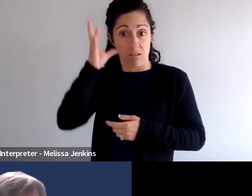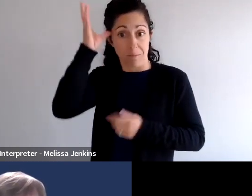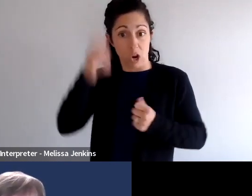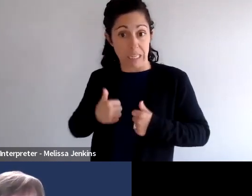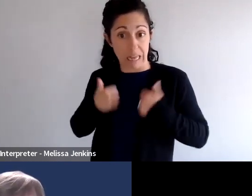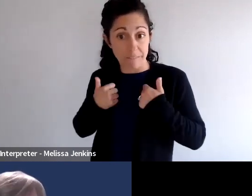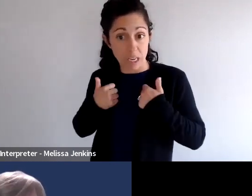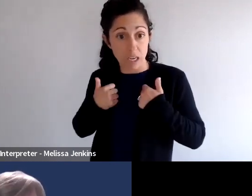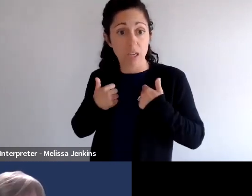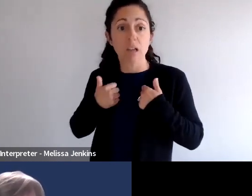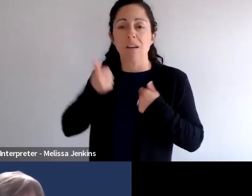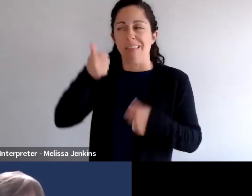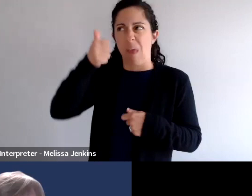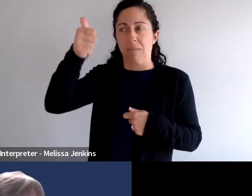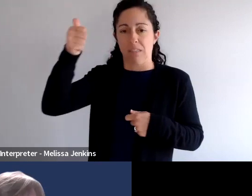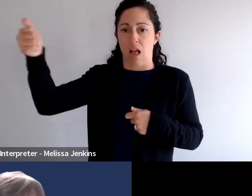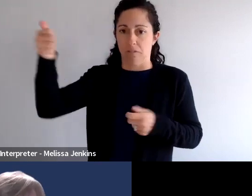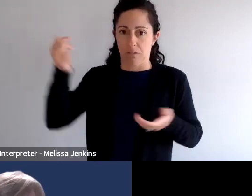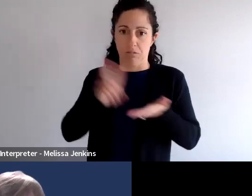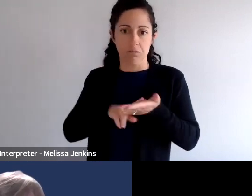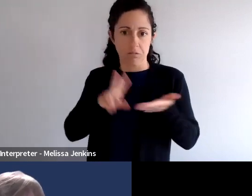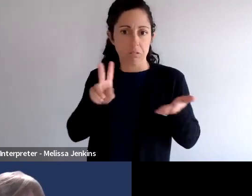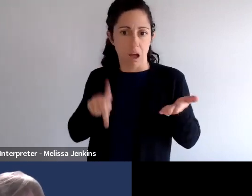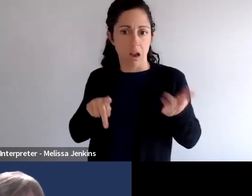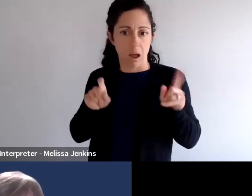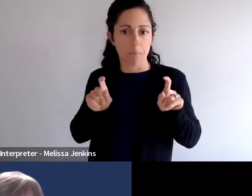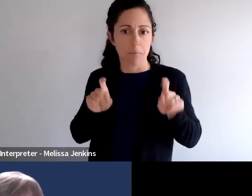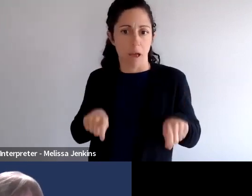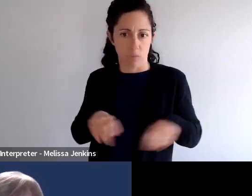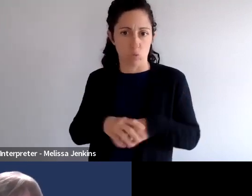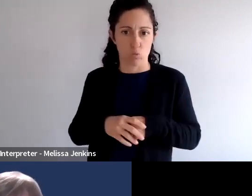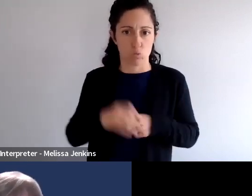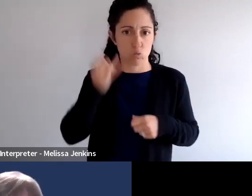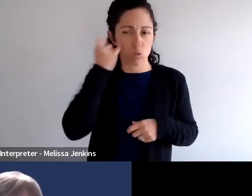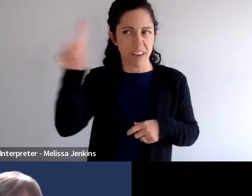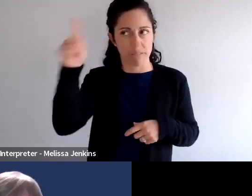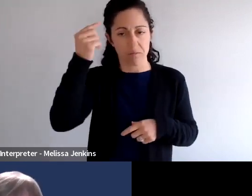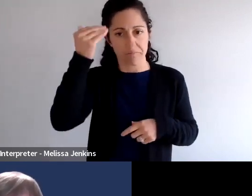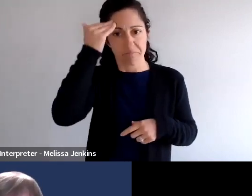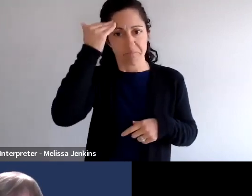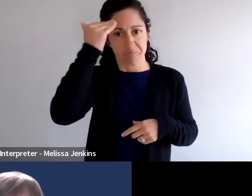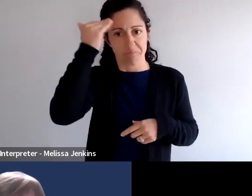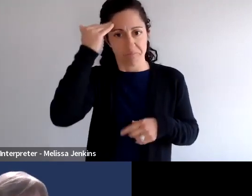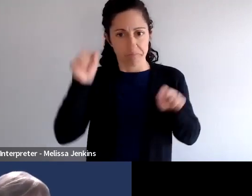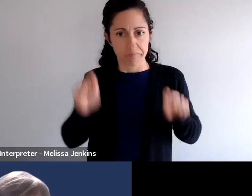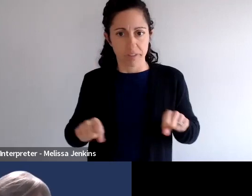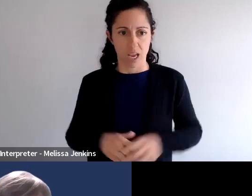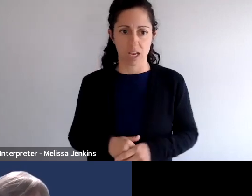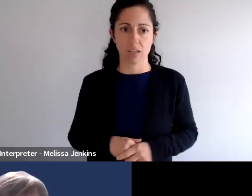um enroll themselves um if they're cognitively capable. We have like nine different consents